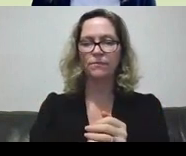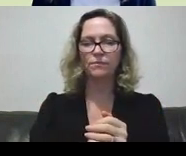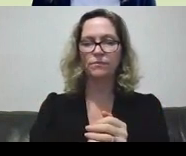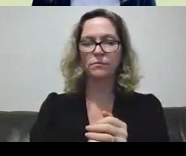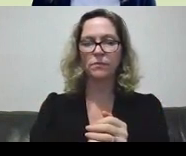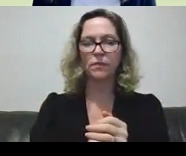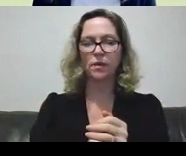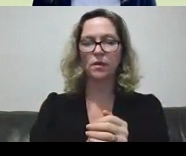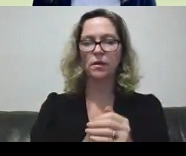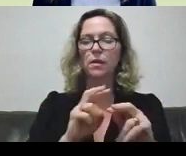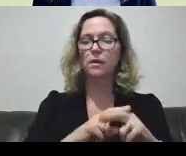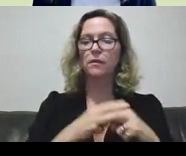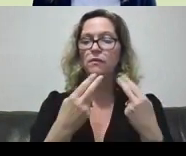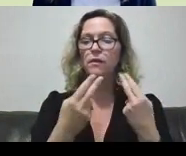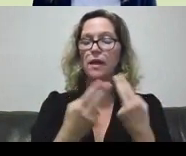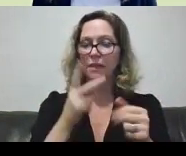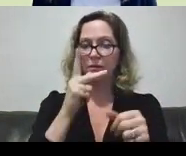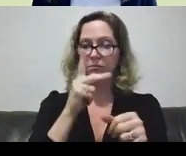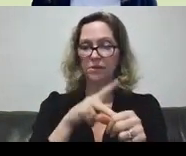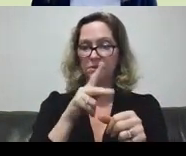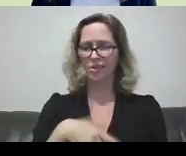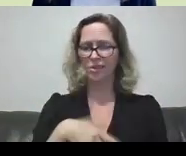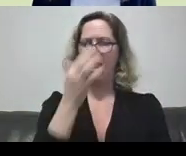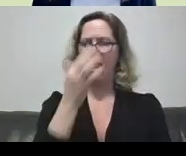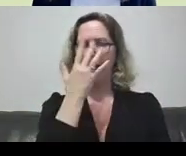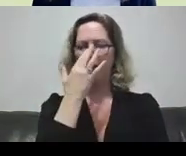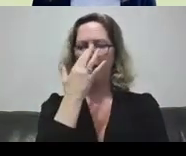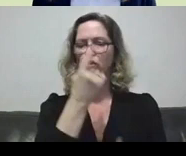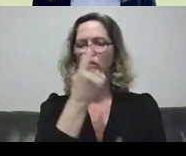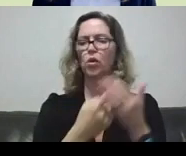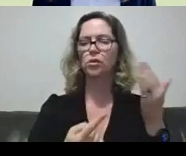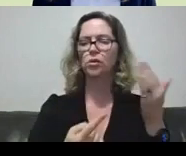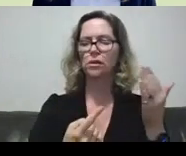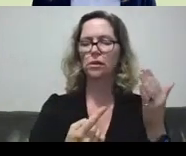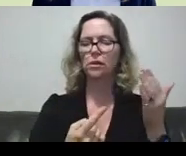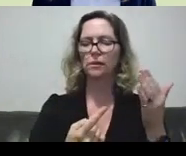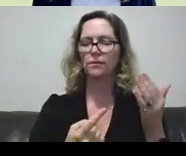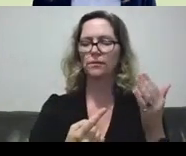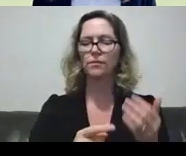participants to view that prepare a job description for